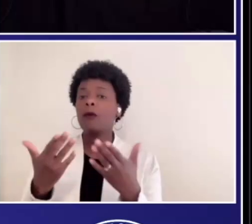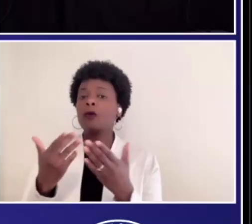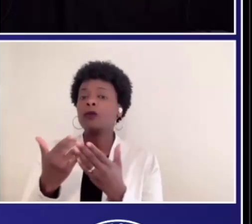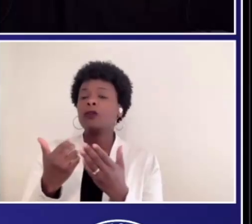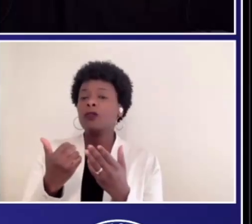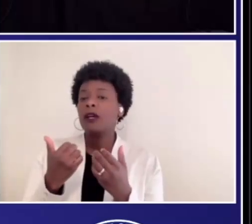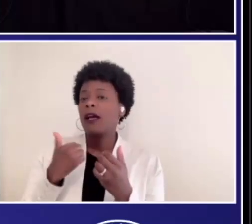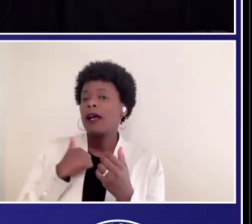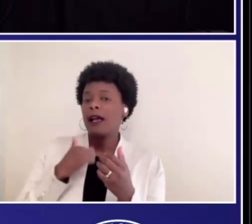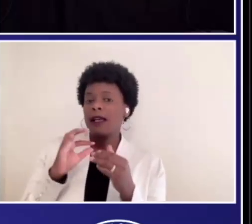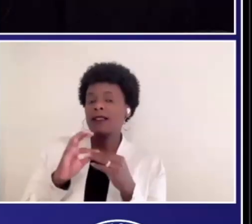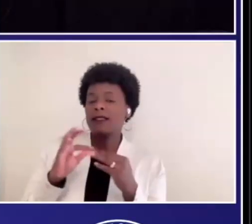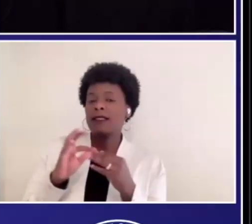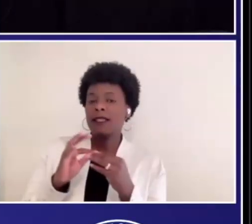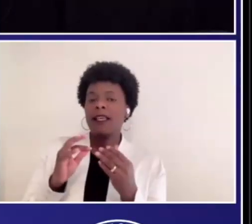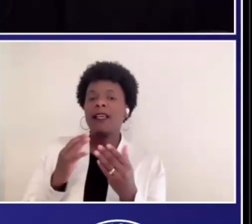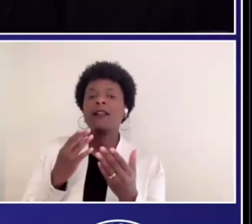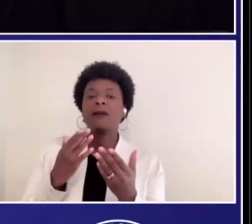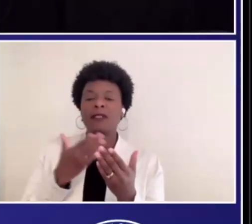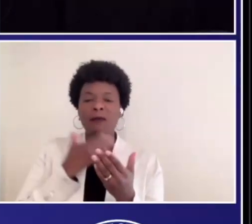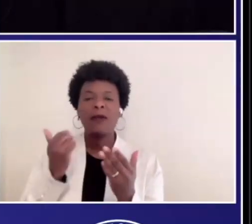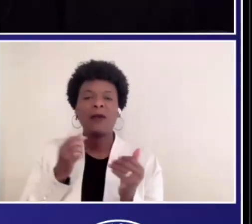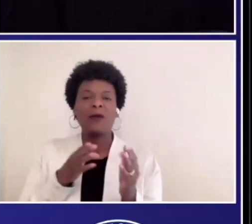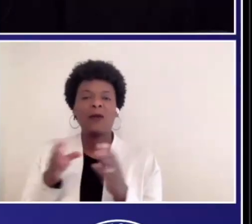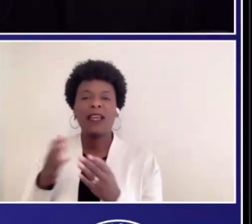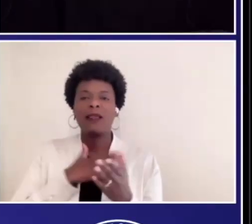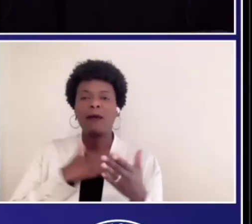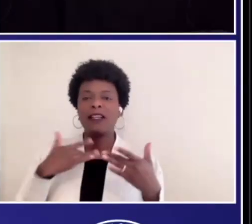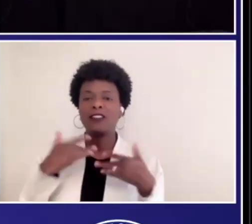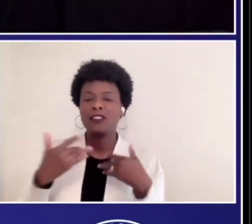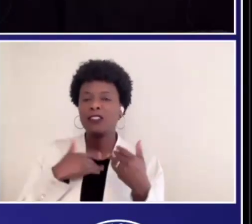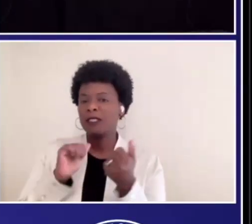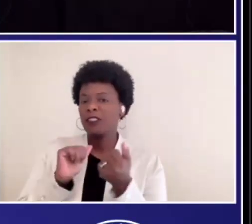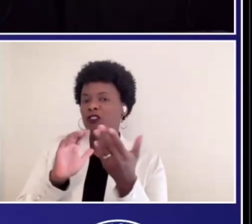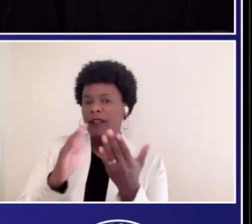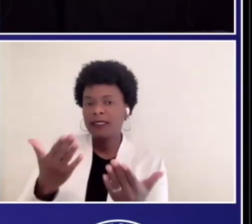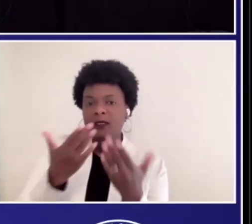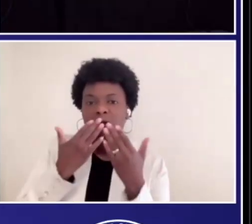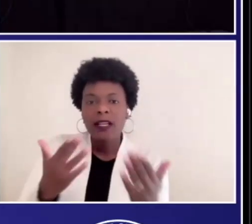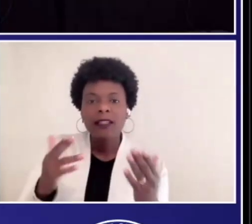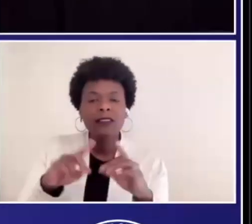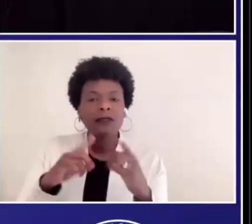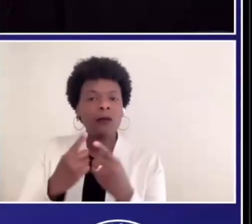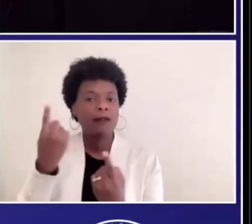probably a better way that my concern could be addressed. And so I wanted to thank the Department for taking the time to look